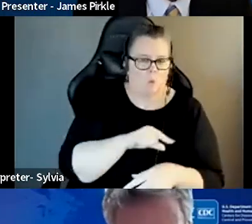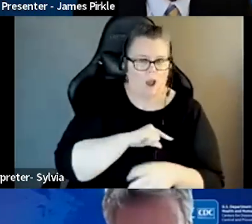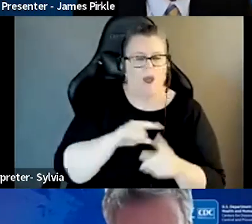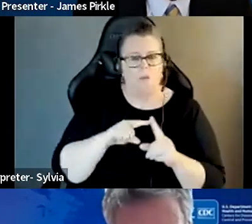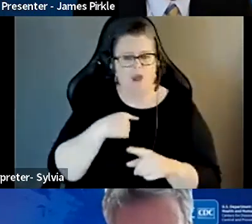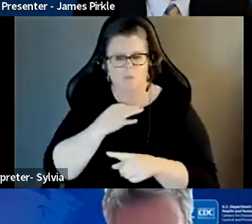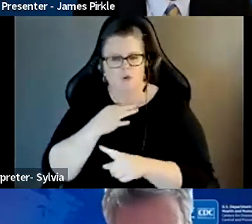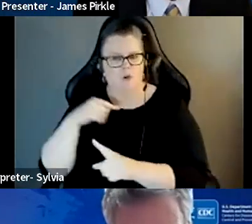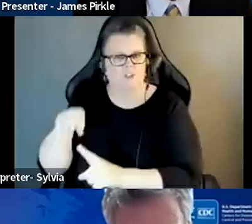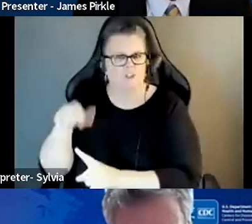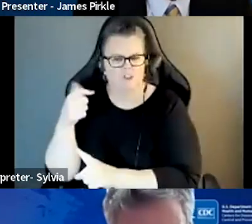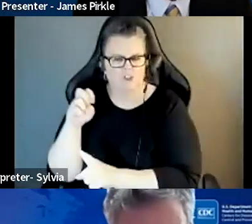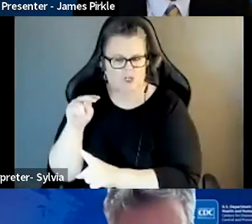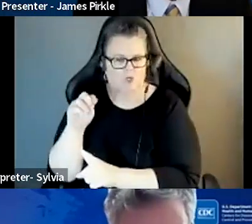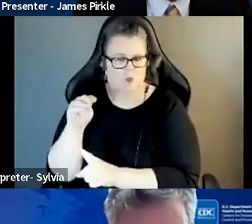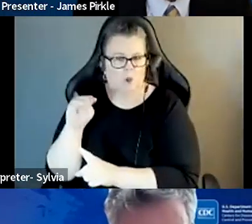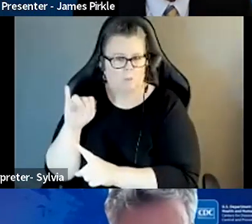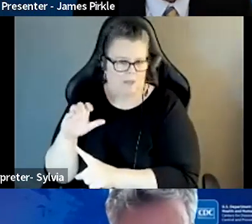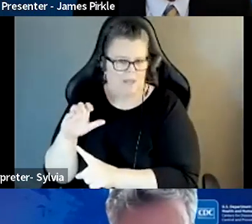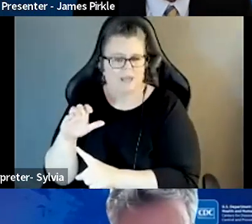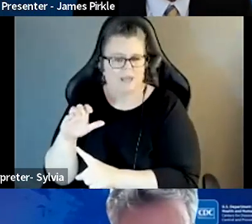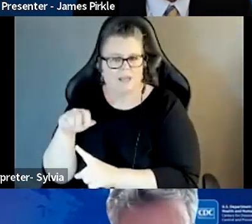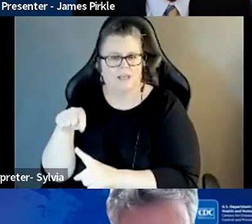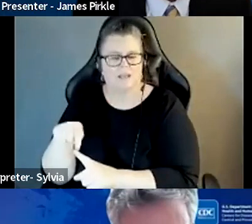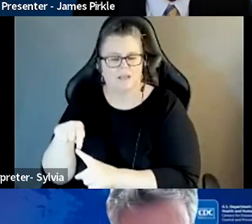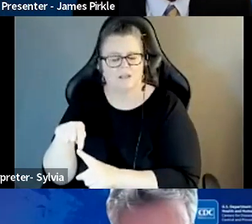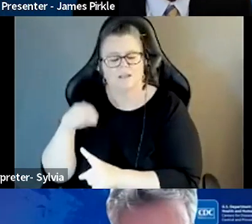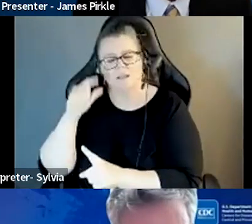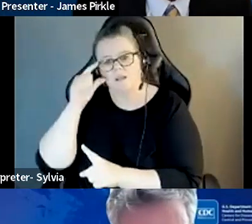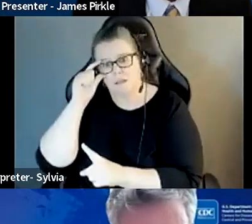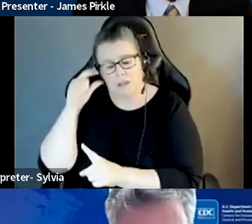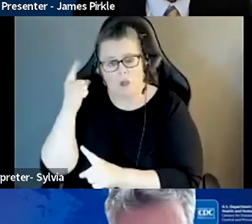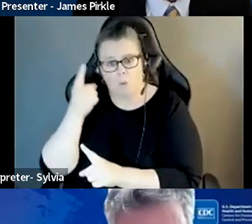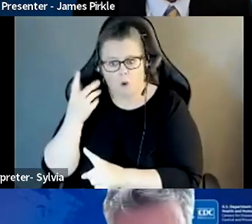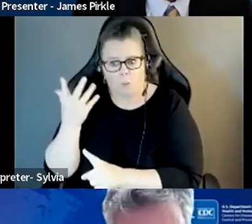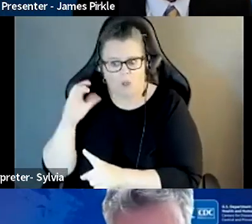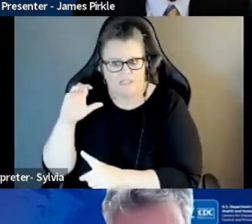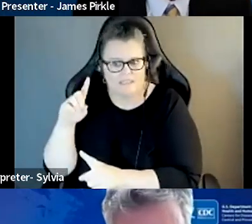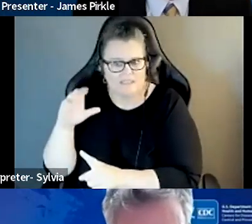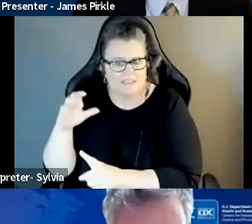because there was so much concern expressed about our ability to detect the variants. I'm wondering what CDC is actually doing to address that issue.